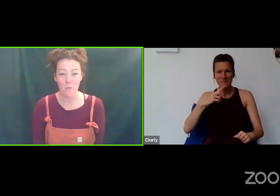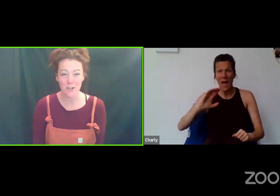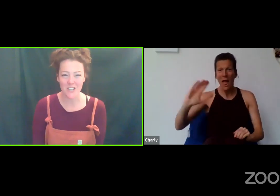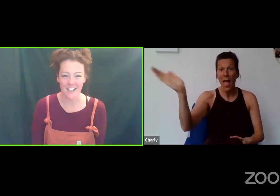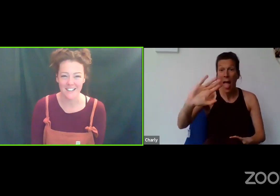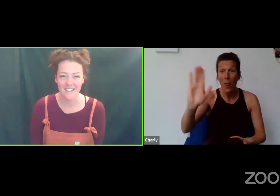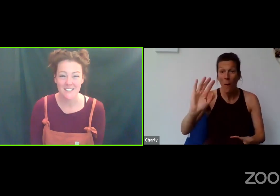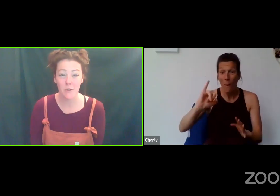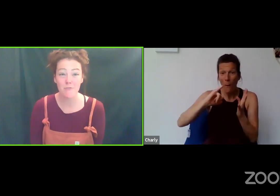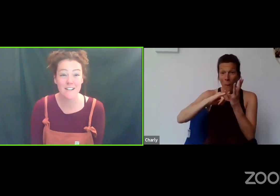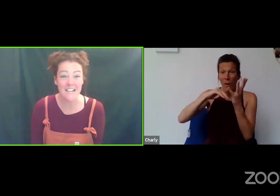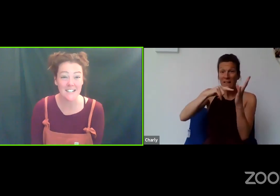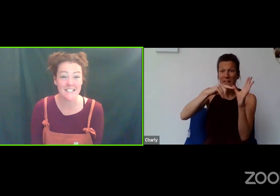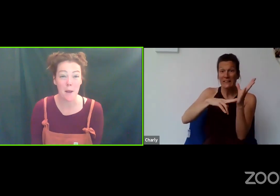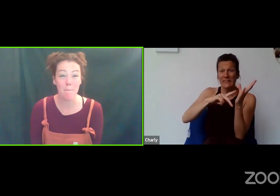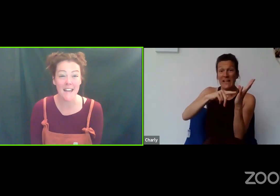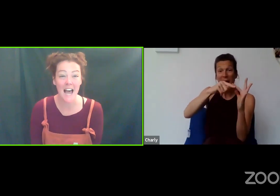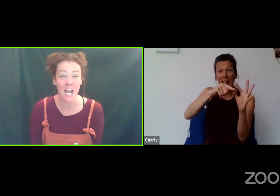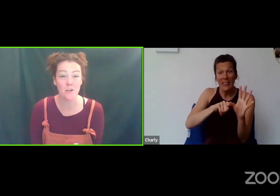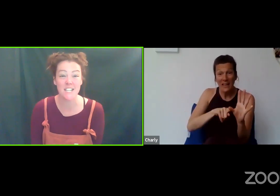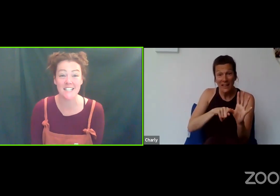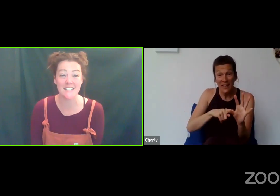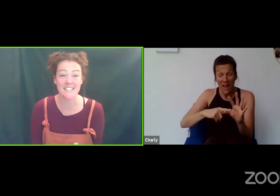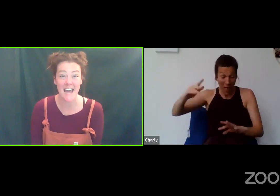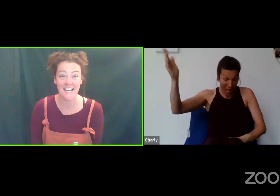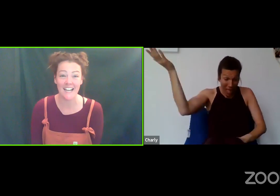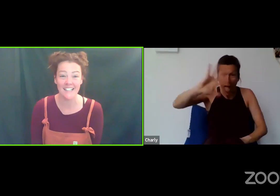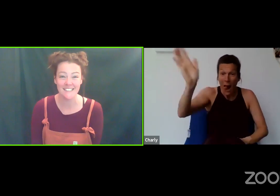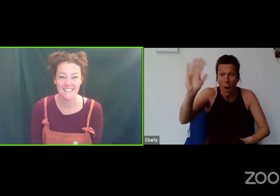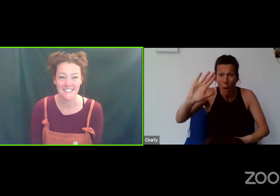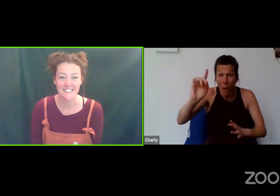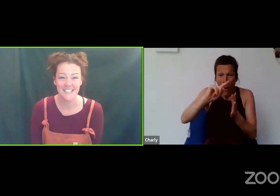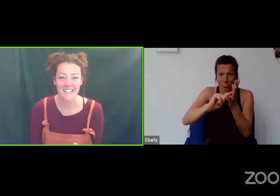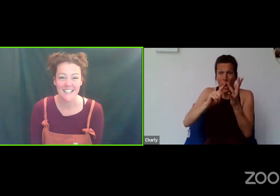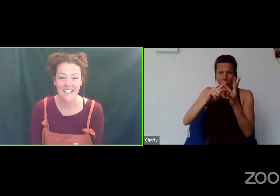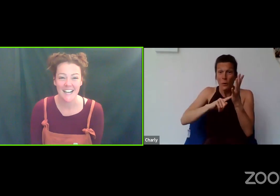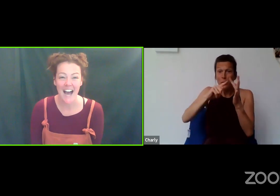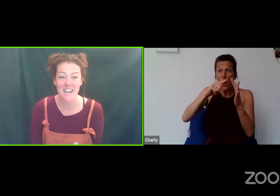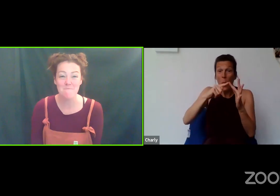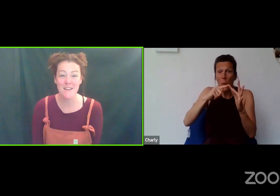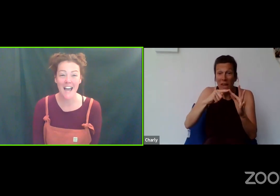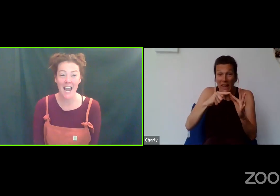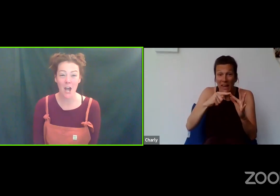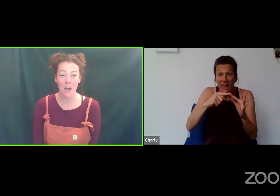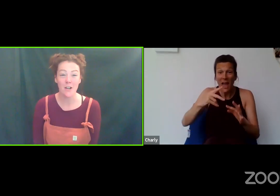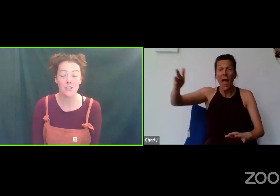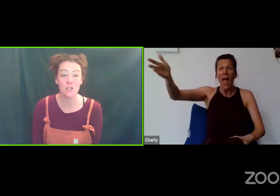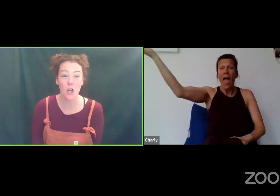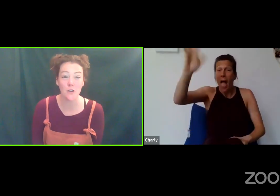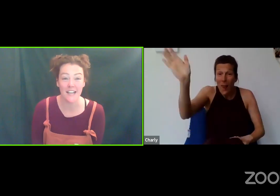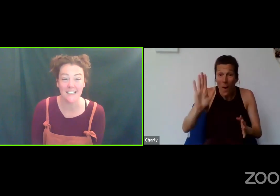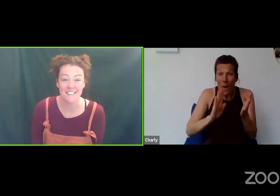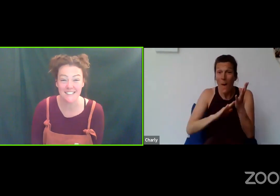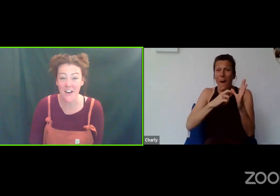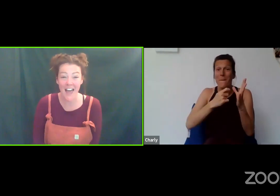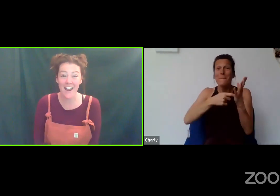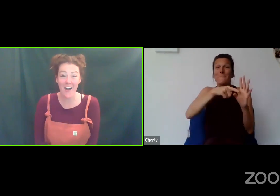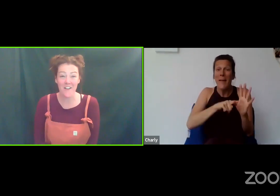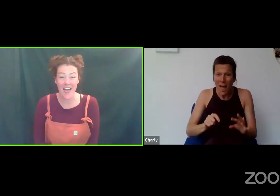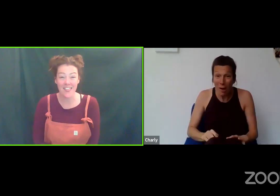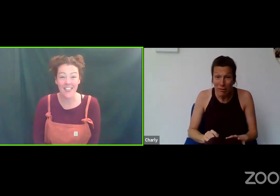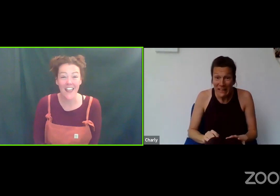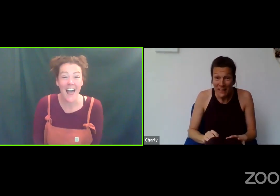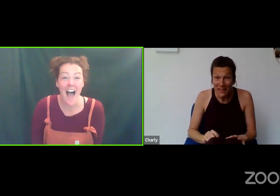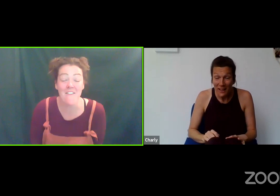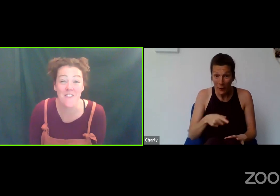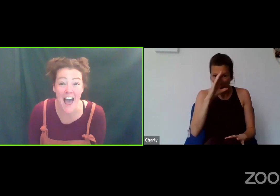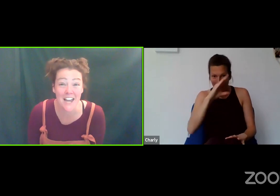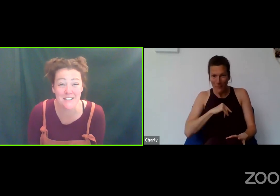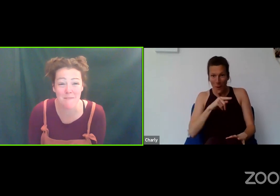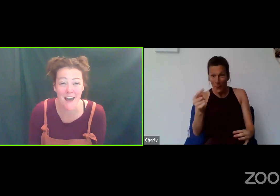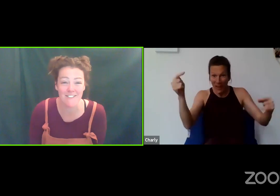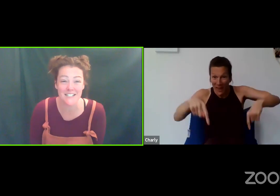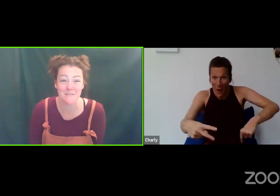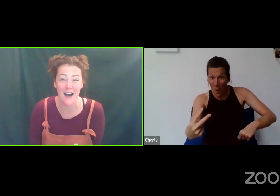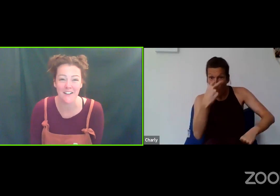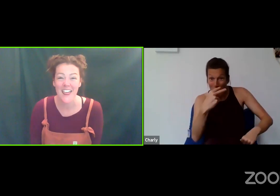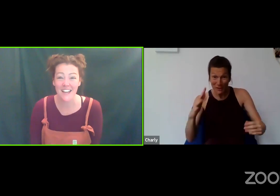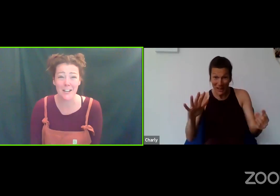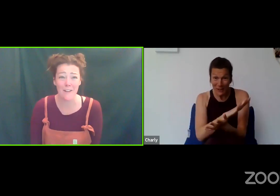watching so I'd really like to say a big hello to Stanley and a big hello to Jolie. So hello!